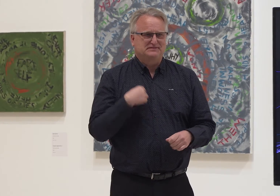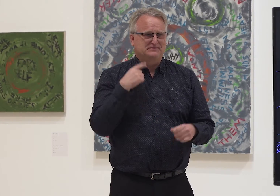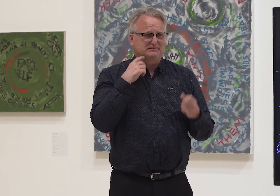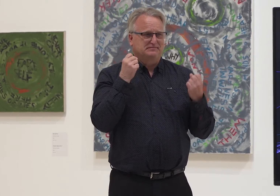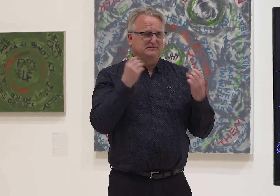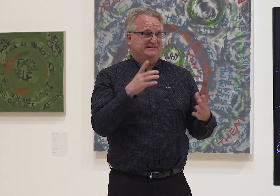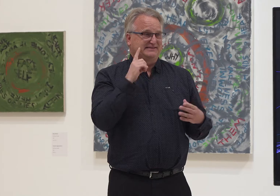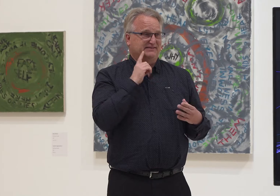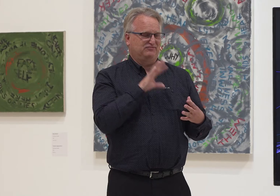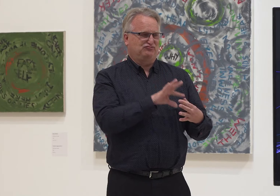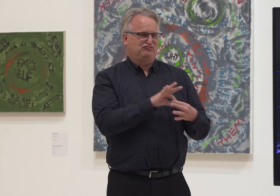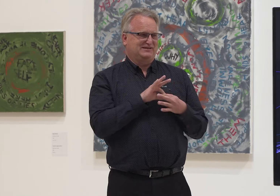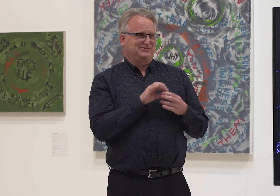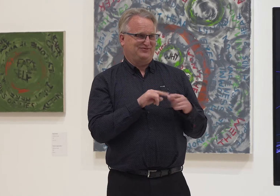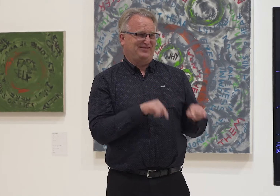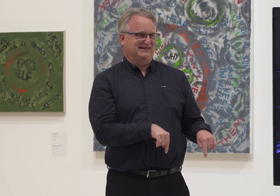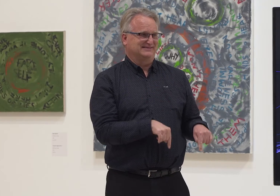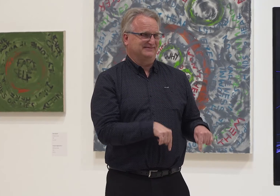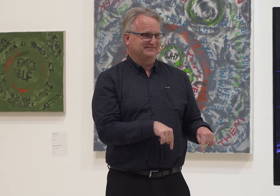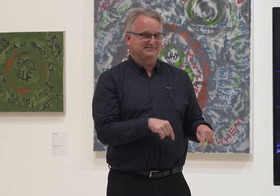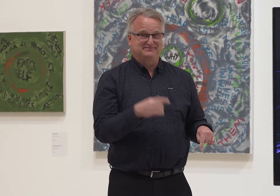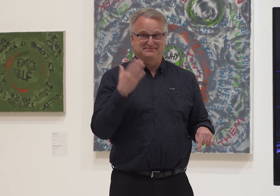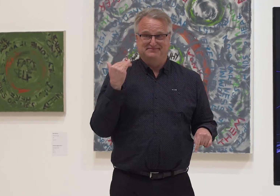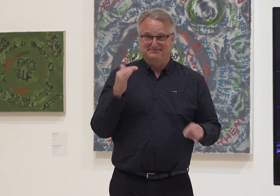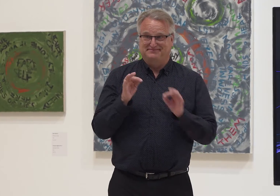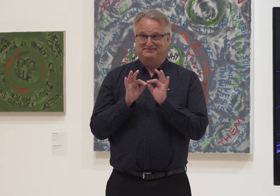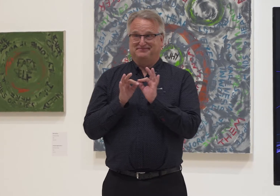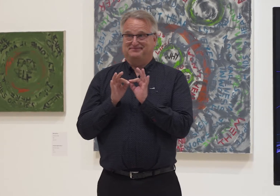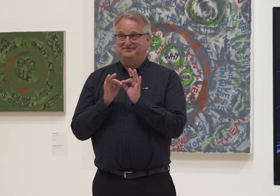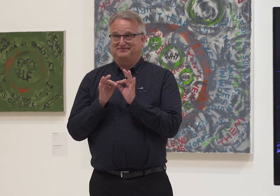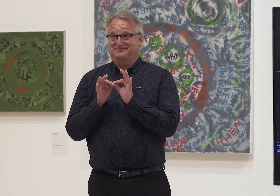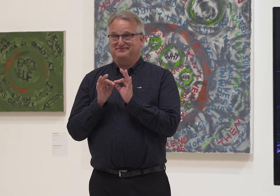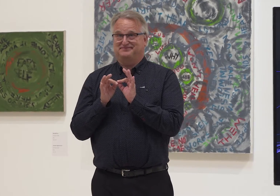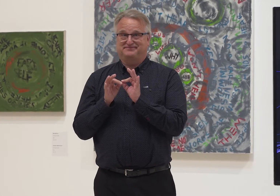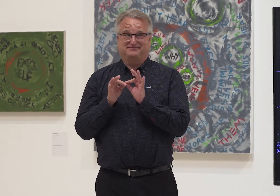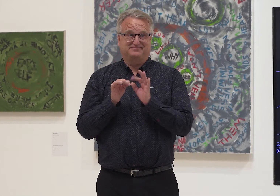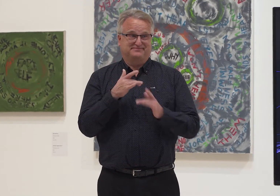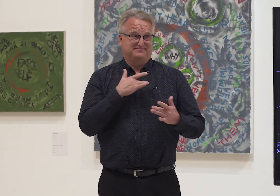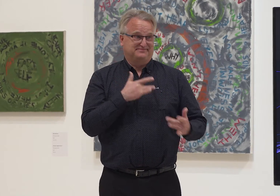My background. And I'm sure that many of you in the audience who are Deaf can relate to that.